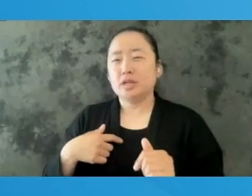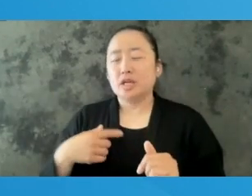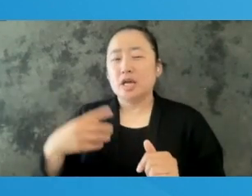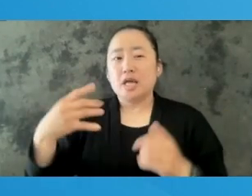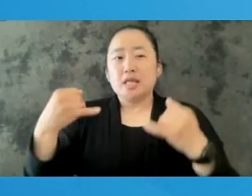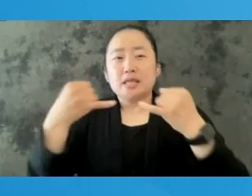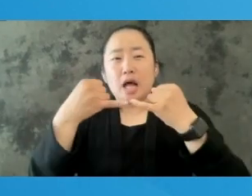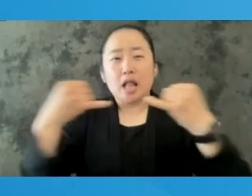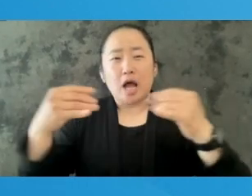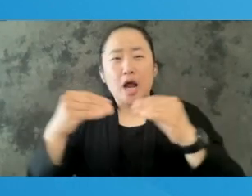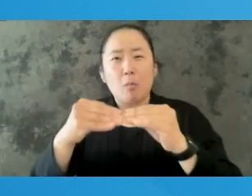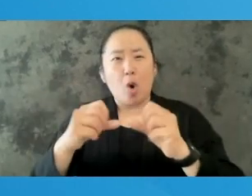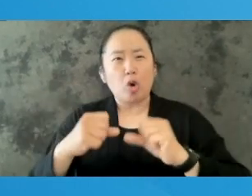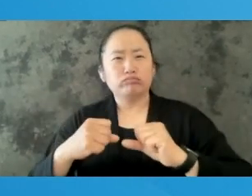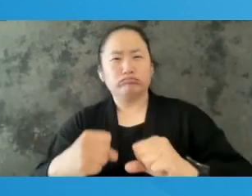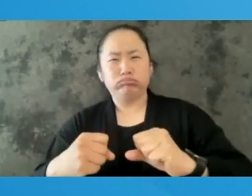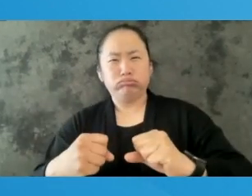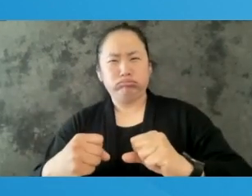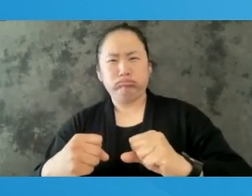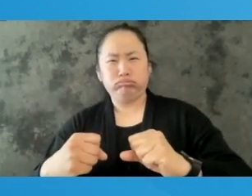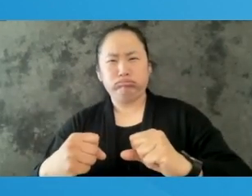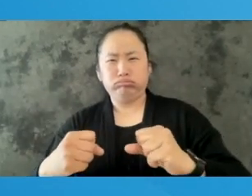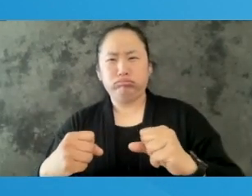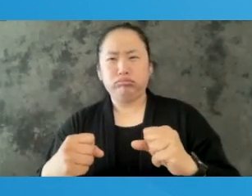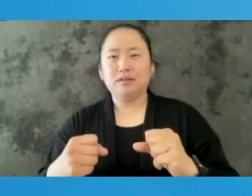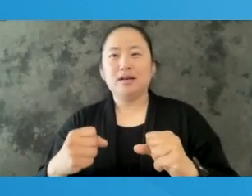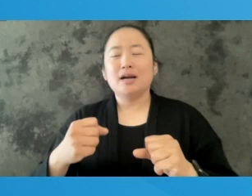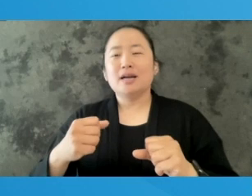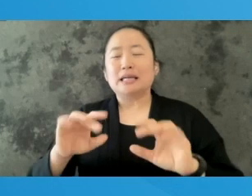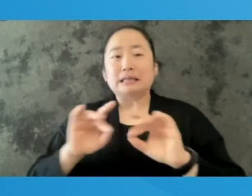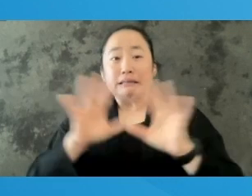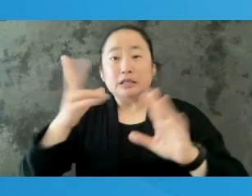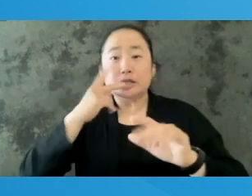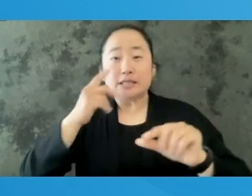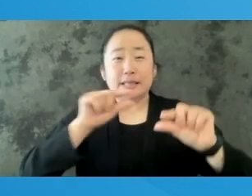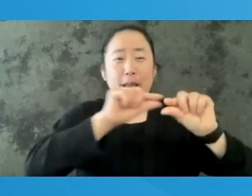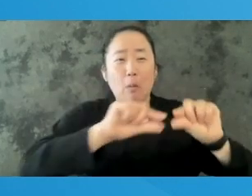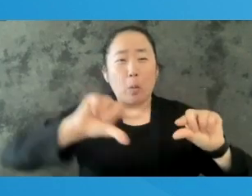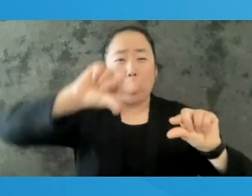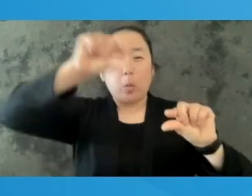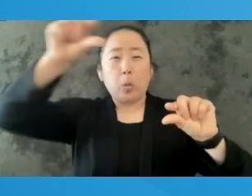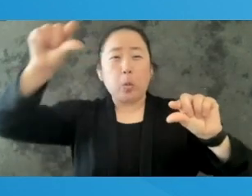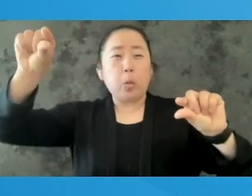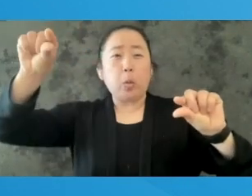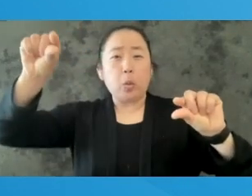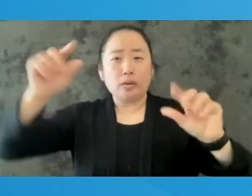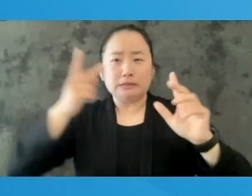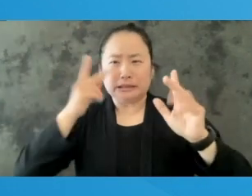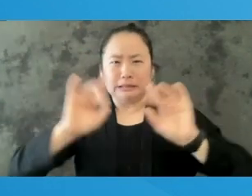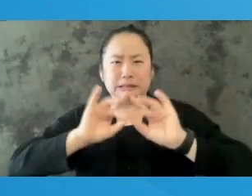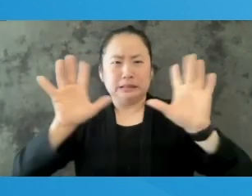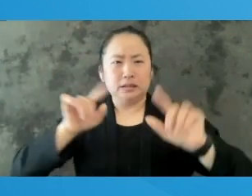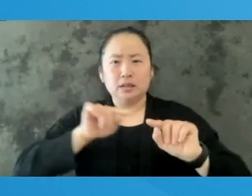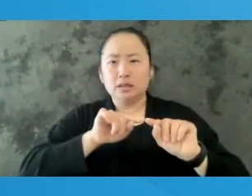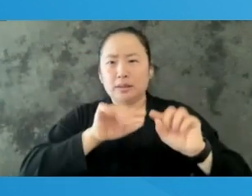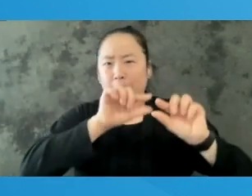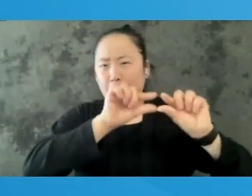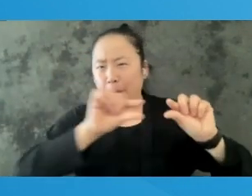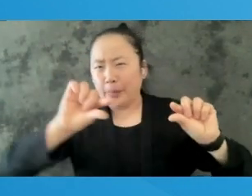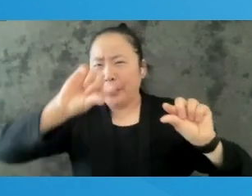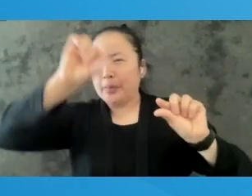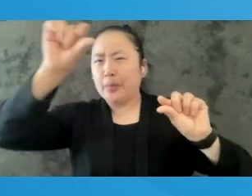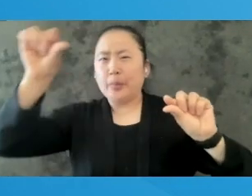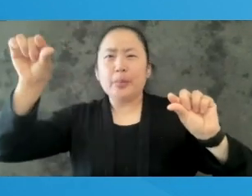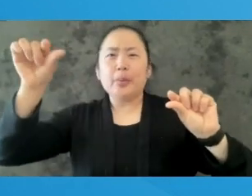I can really see that sort of curved line that goes right across the middle of the canvas